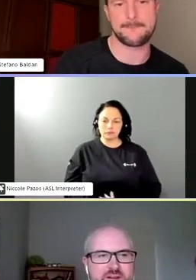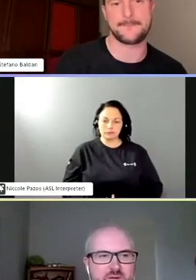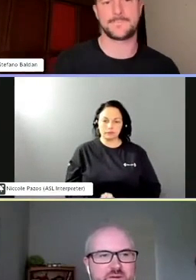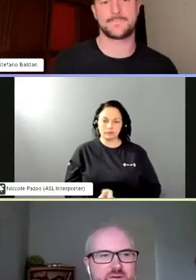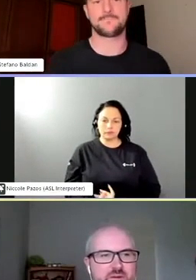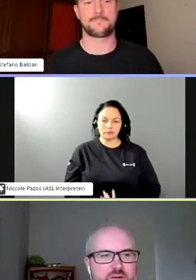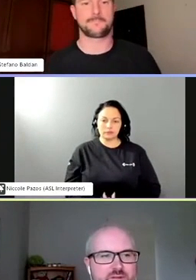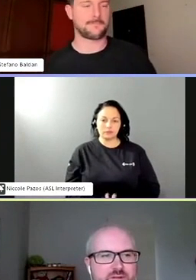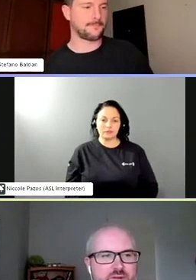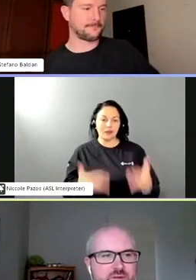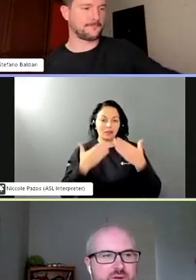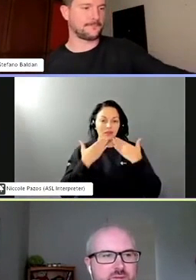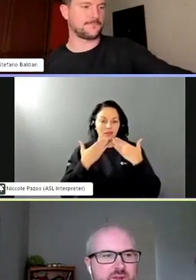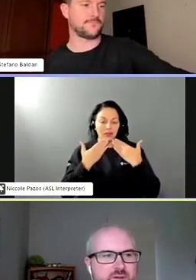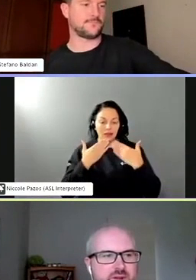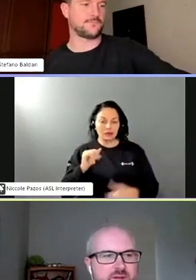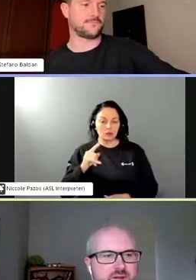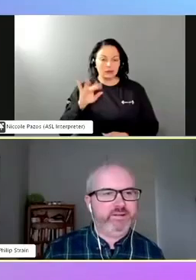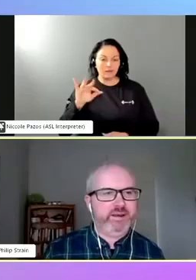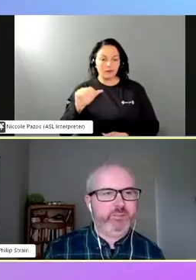it's very much possible that no object in the board